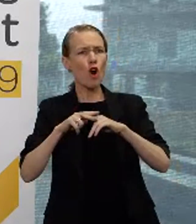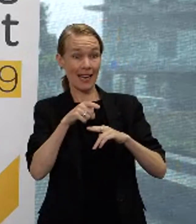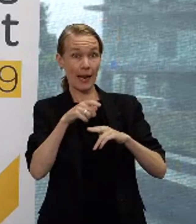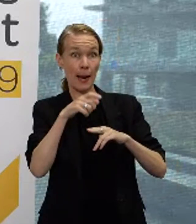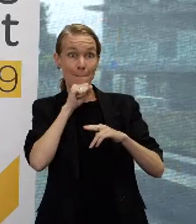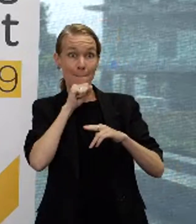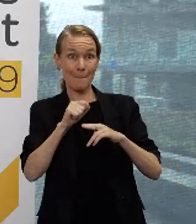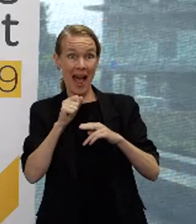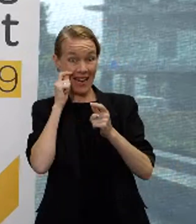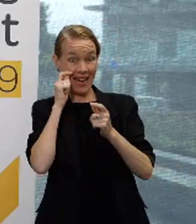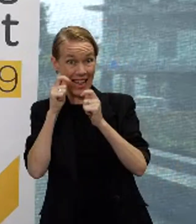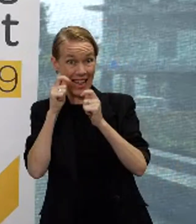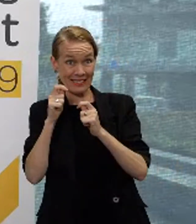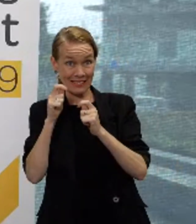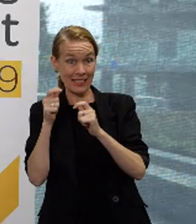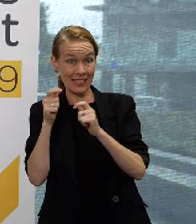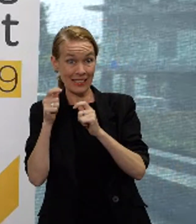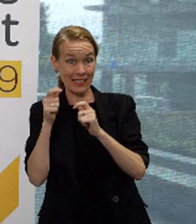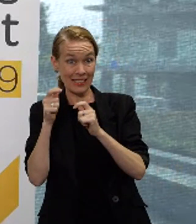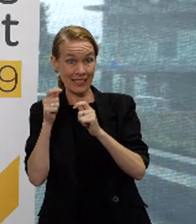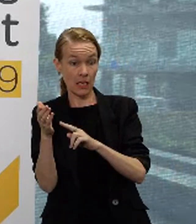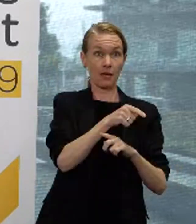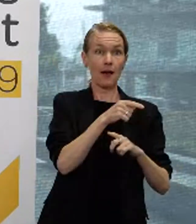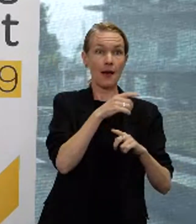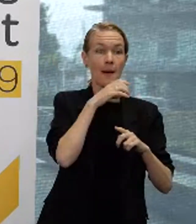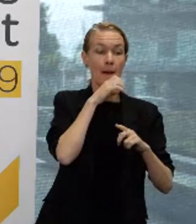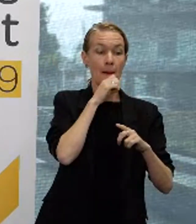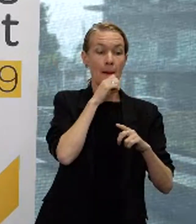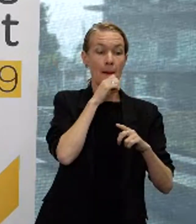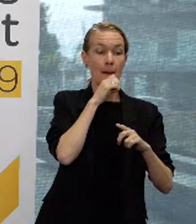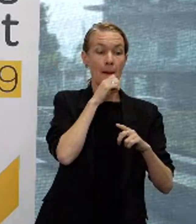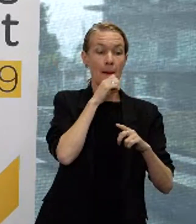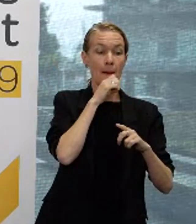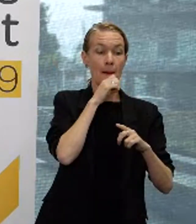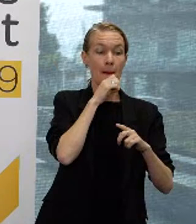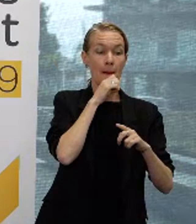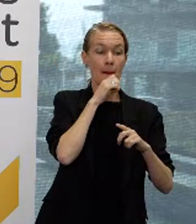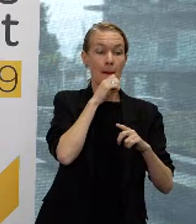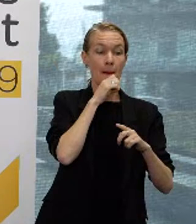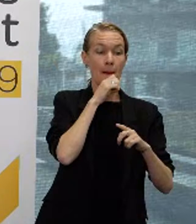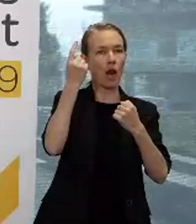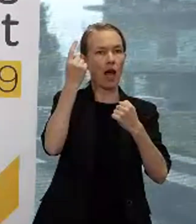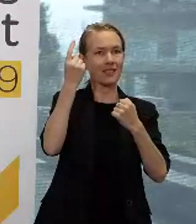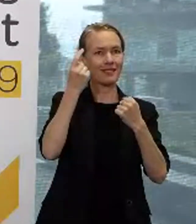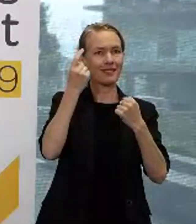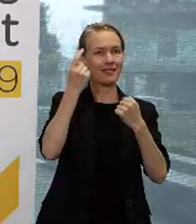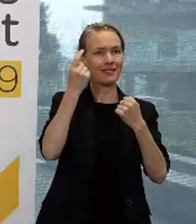made out some food. We are preparing push notification